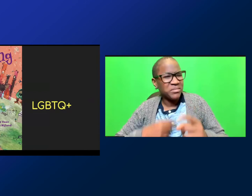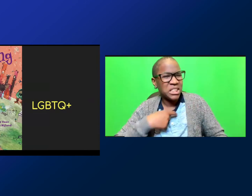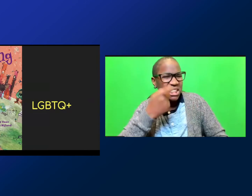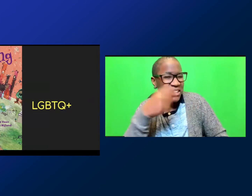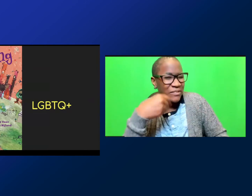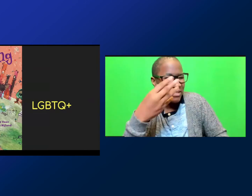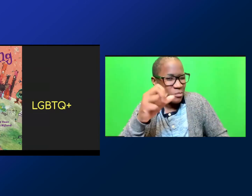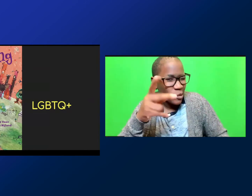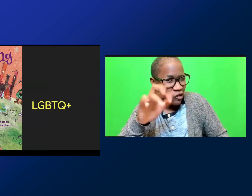next we have king and king